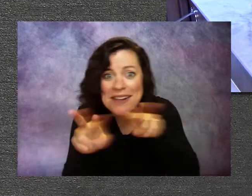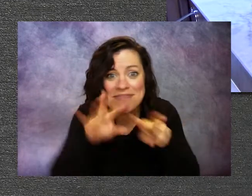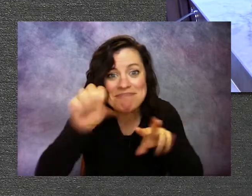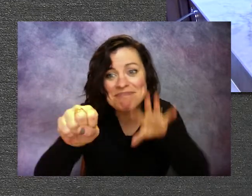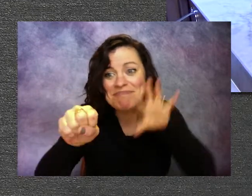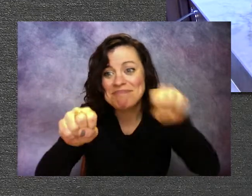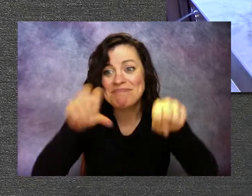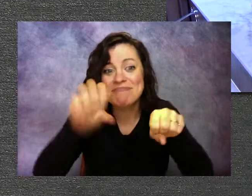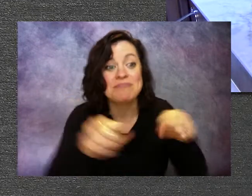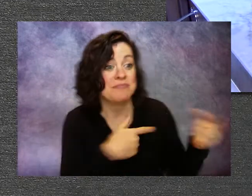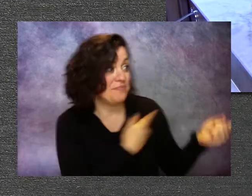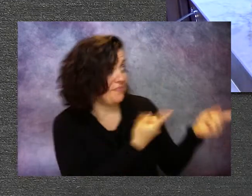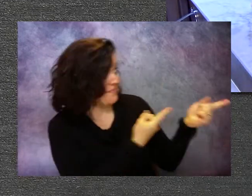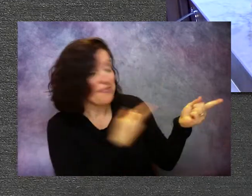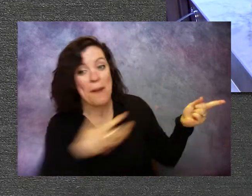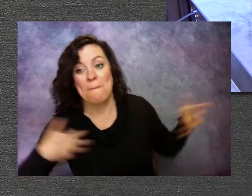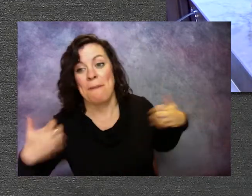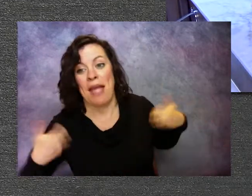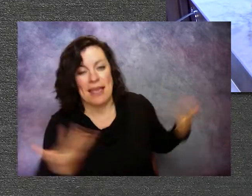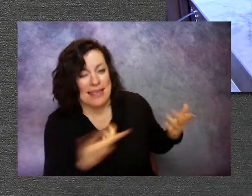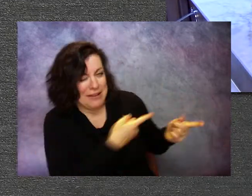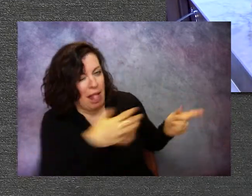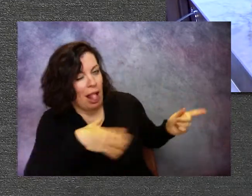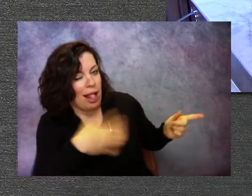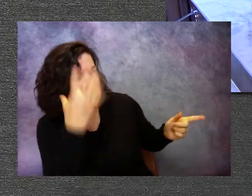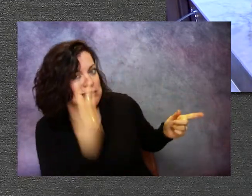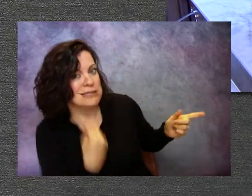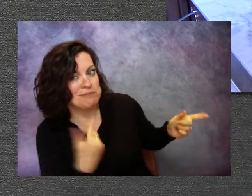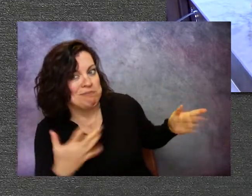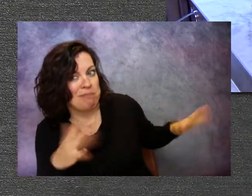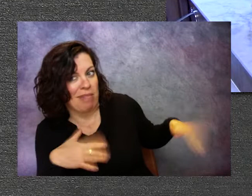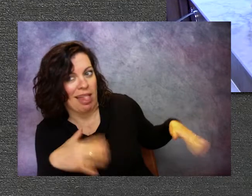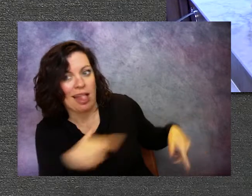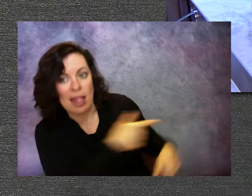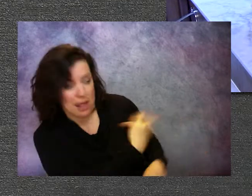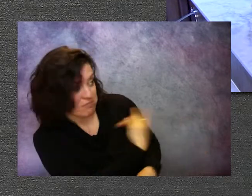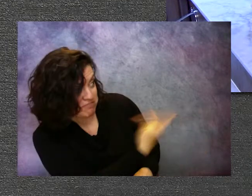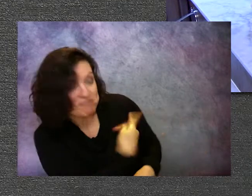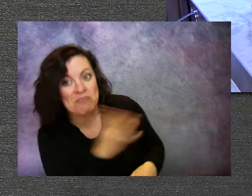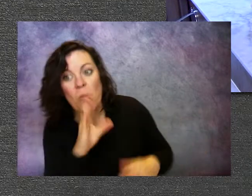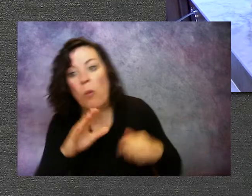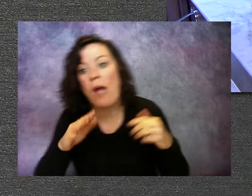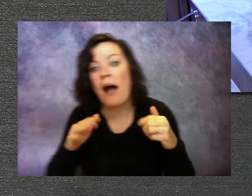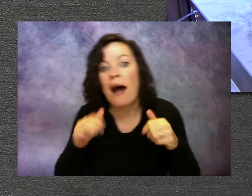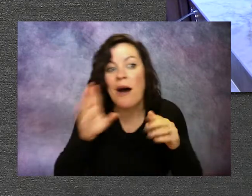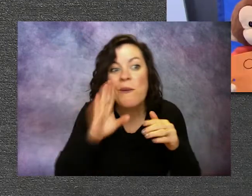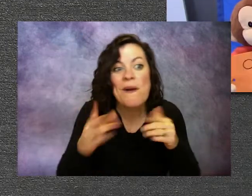And I know you're not asleep yet, so George and I would like to do a puzzle with you. Let's check it out.